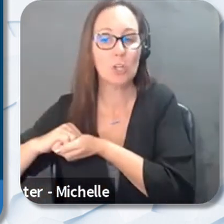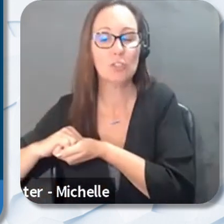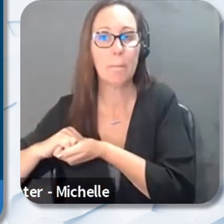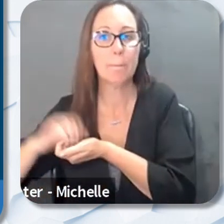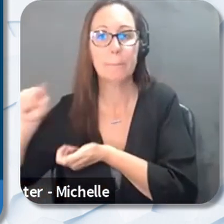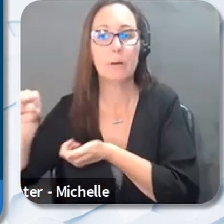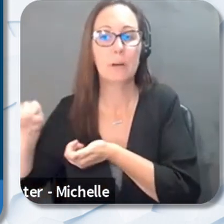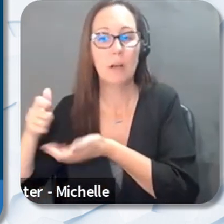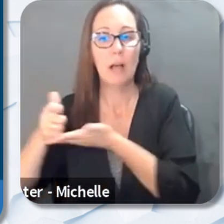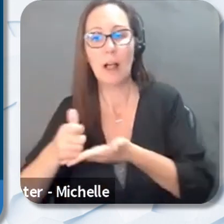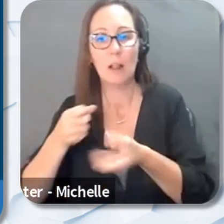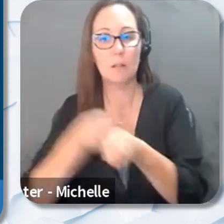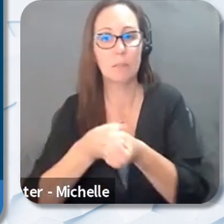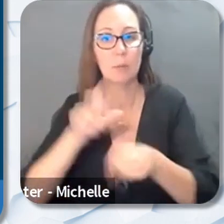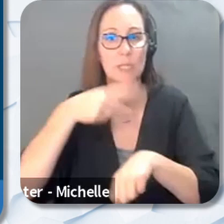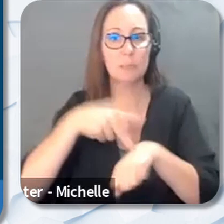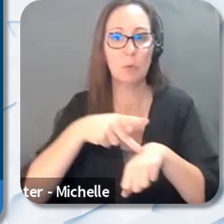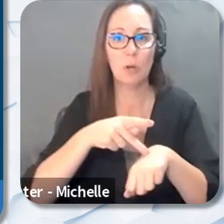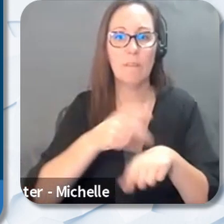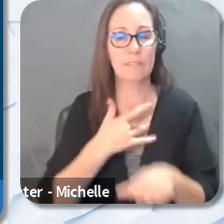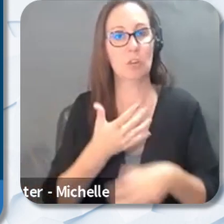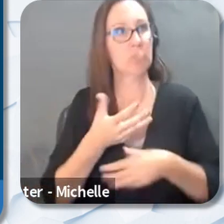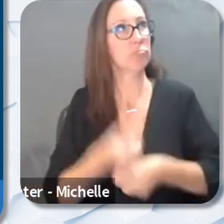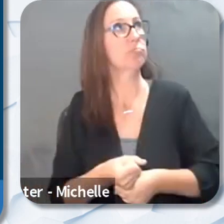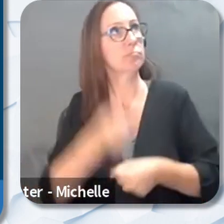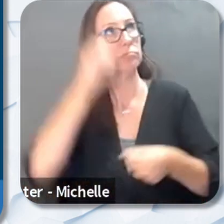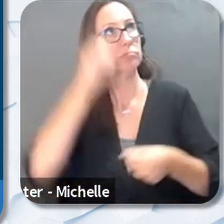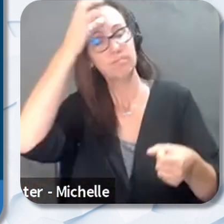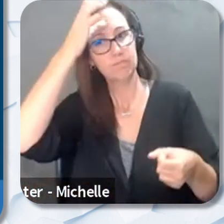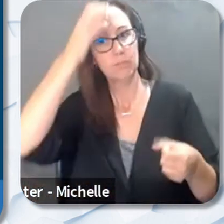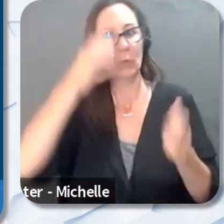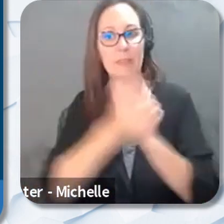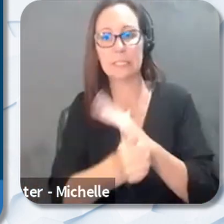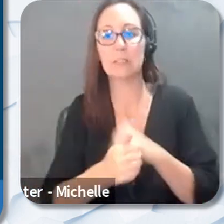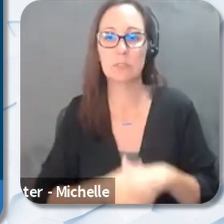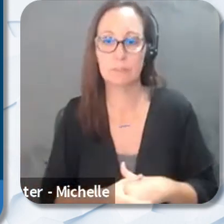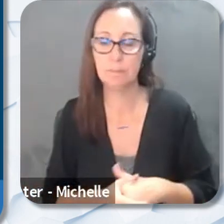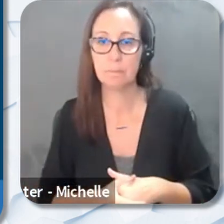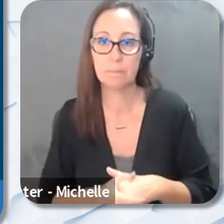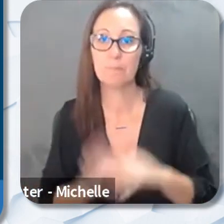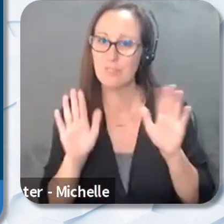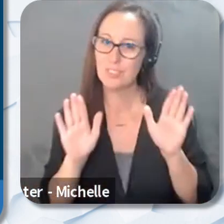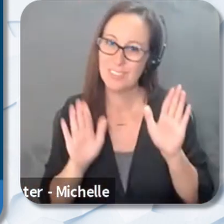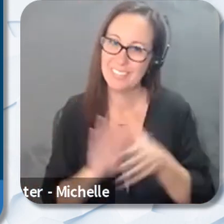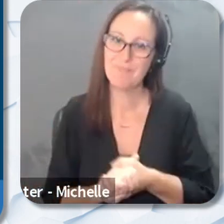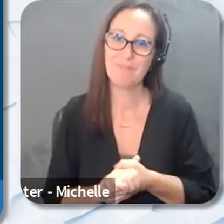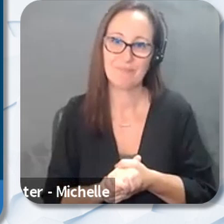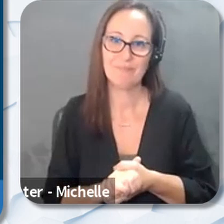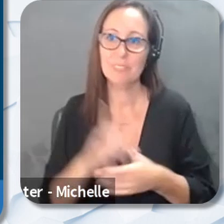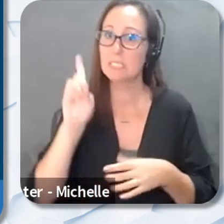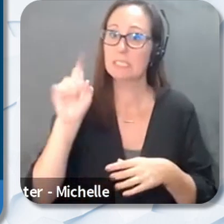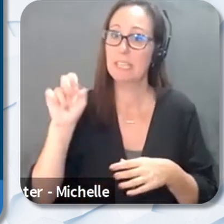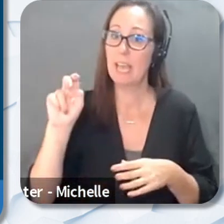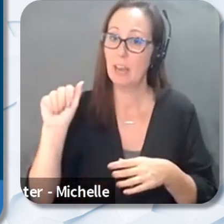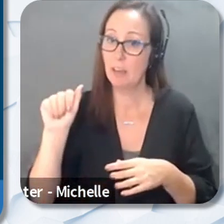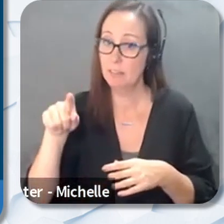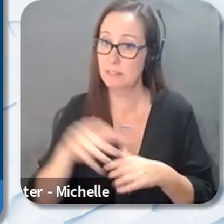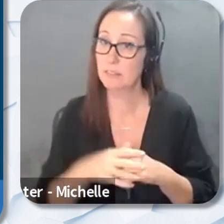Principles feel competent in their own skill base. Sheila Self: Great, Ghana. Deanna Mathies: So